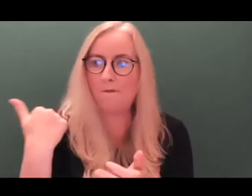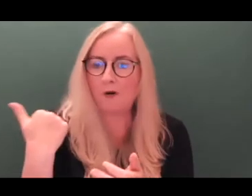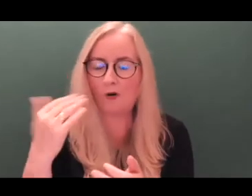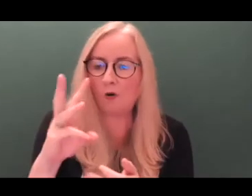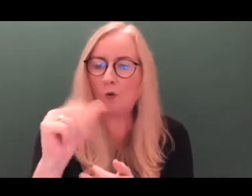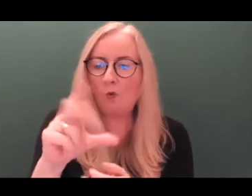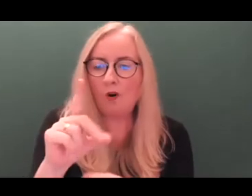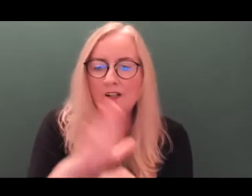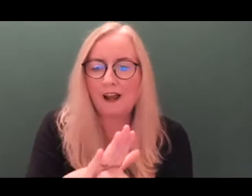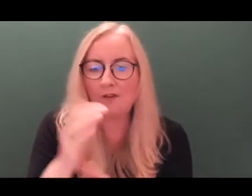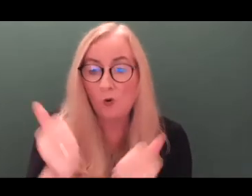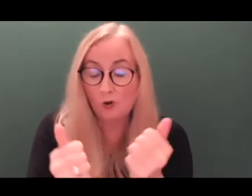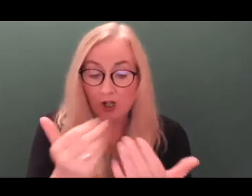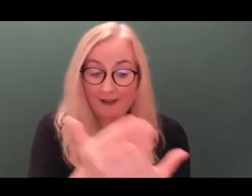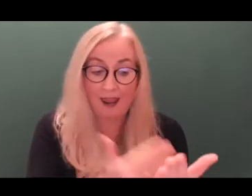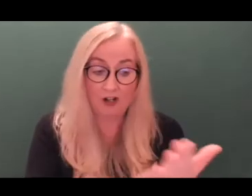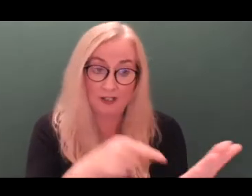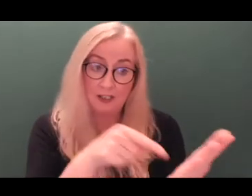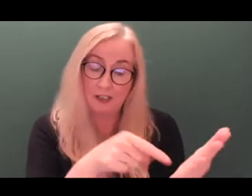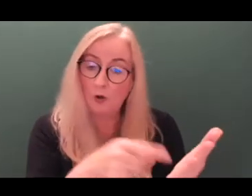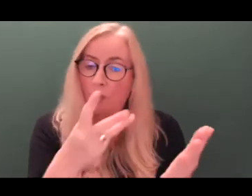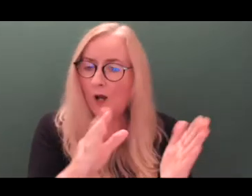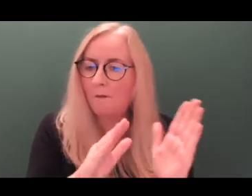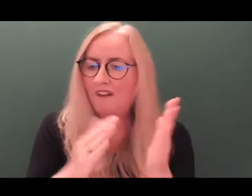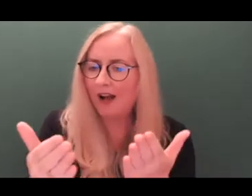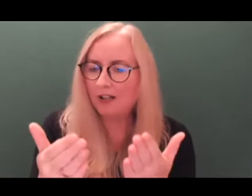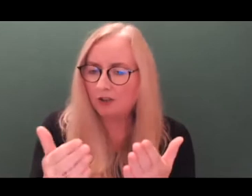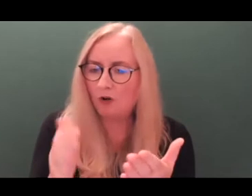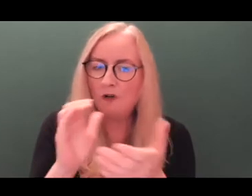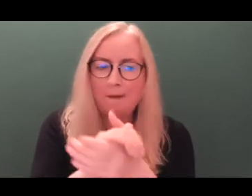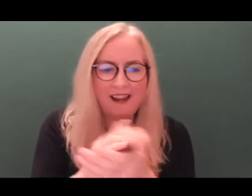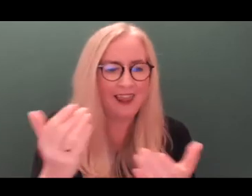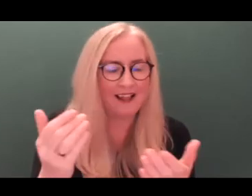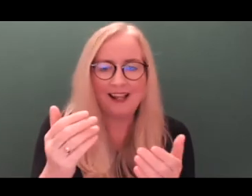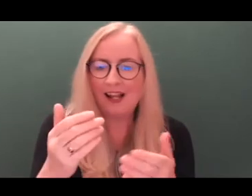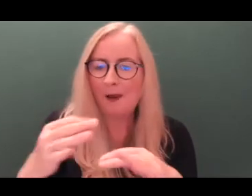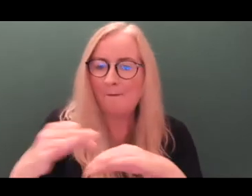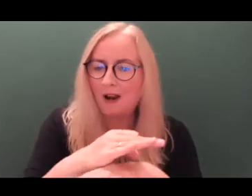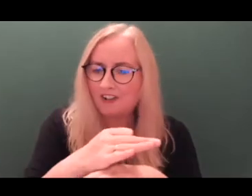The legislation also provides for the repeal of the marriage of lunatics act which has already